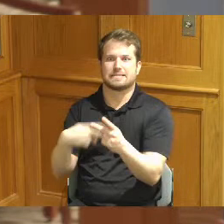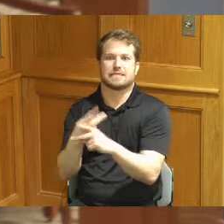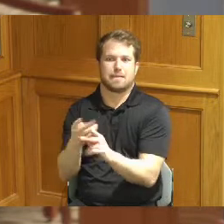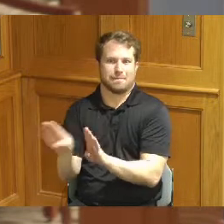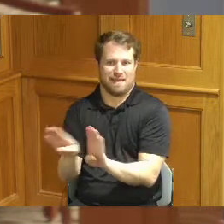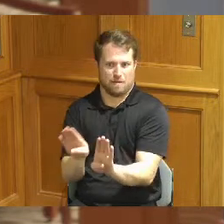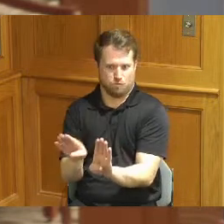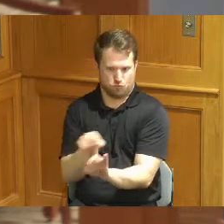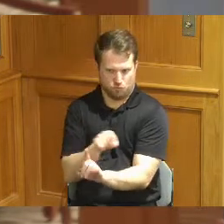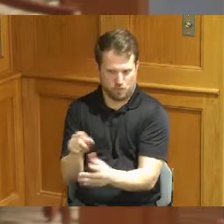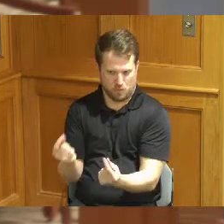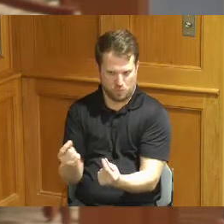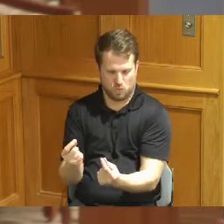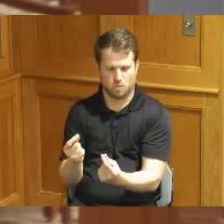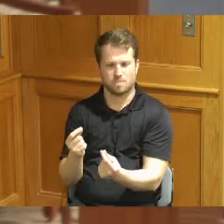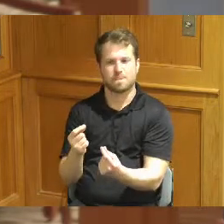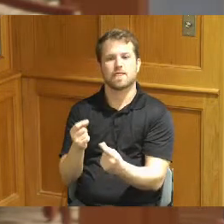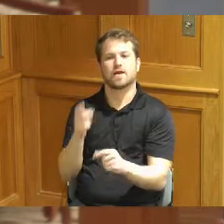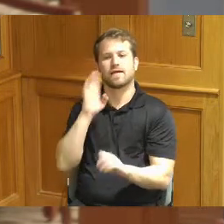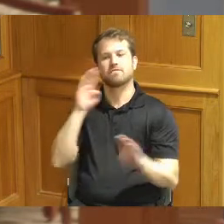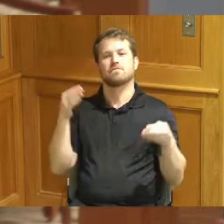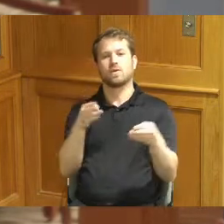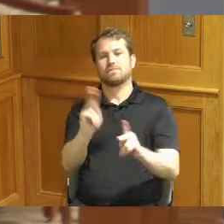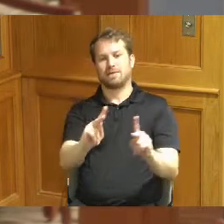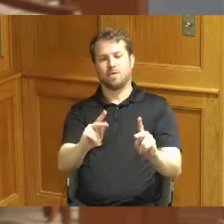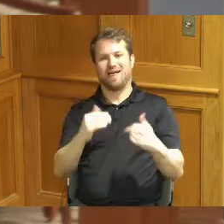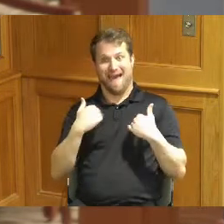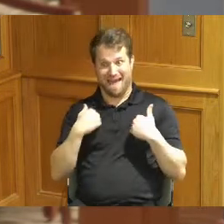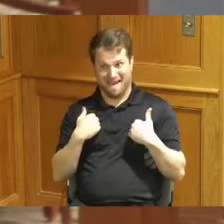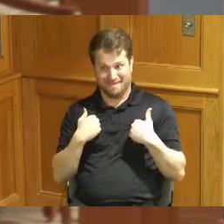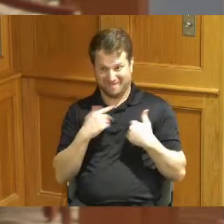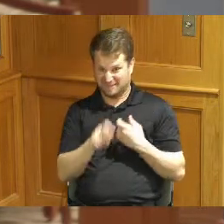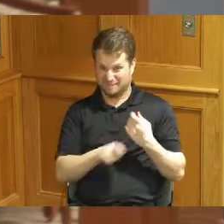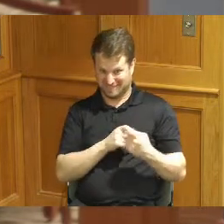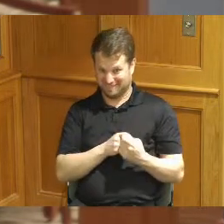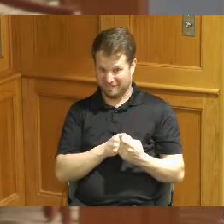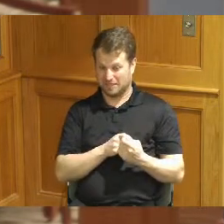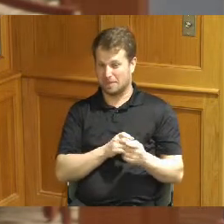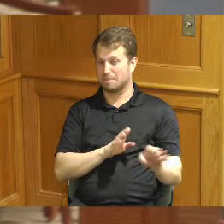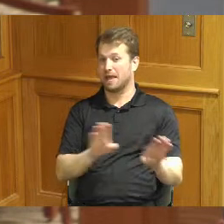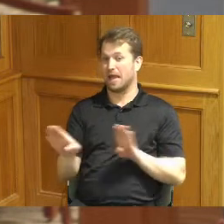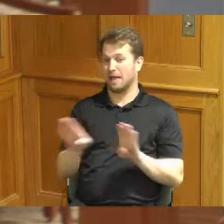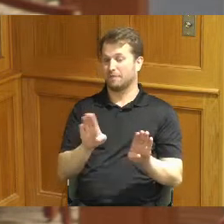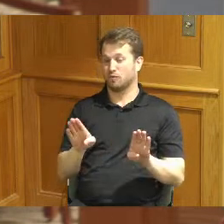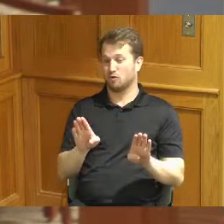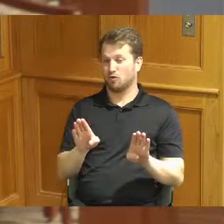helping people who have those sorts of behaviors that would be the likely again we always need a